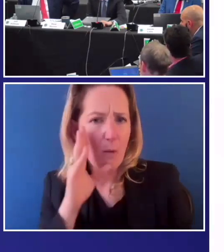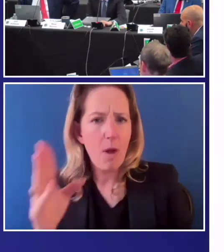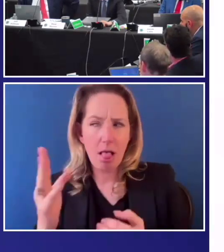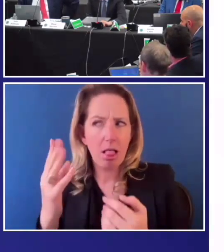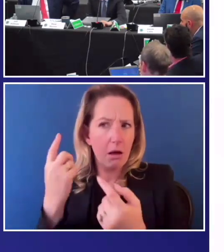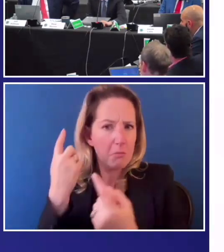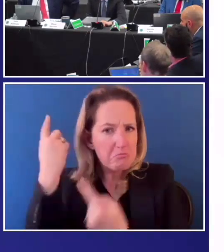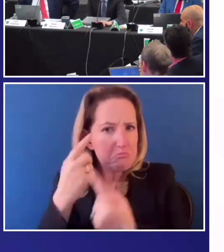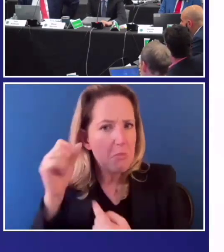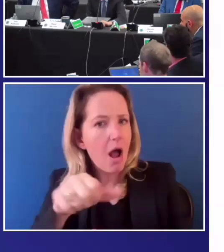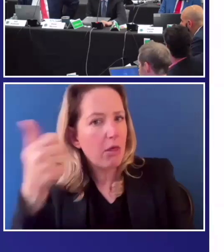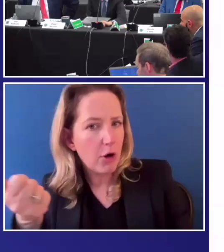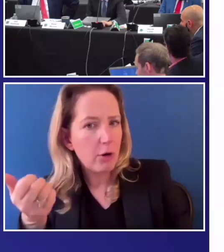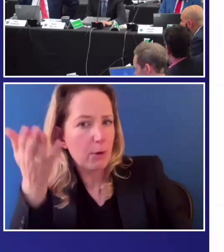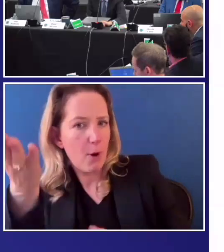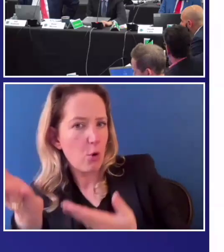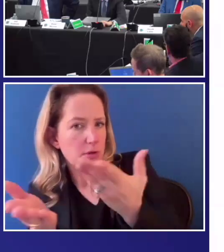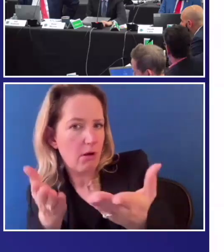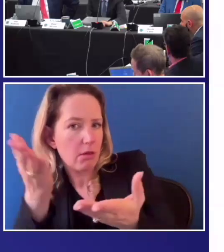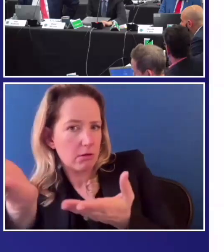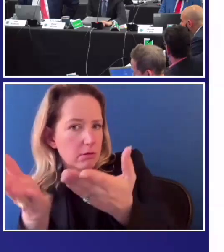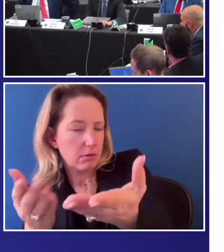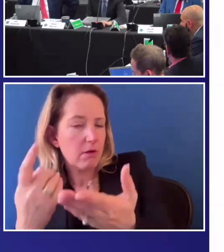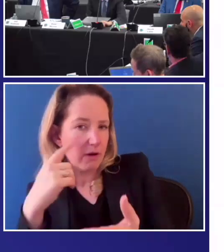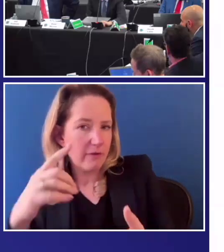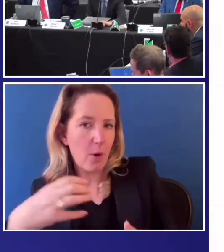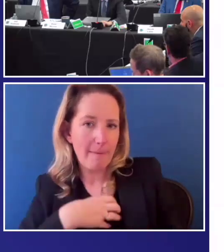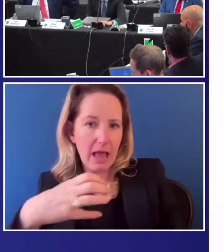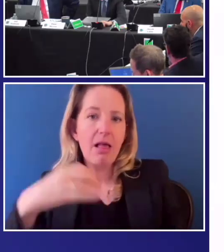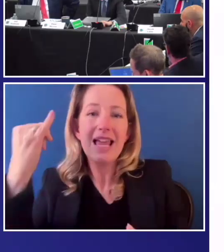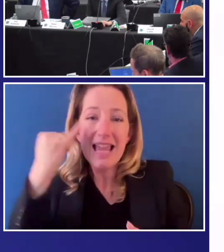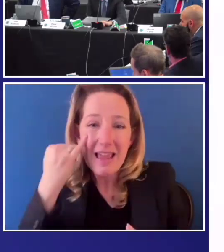around appeals for loss of program eligibility.